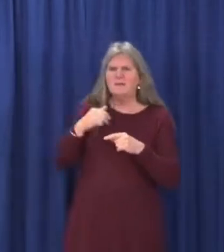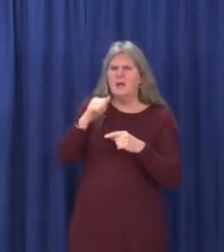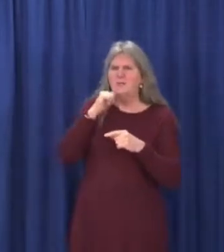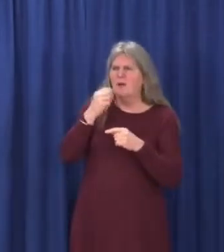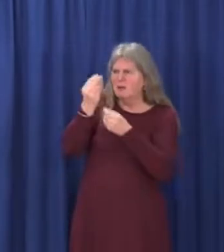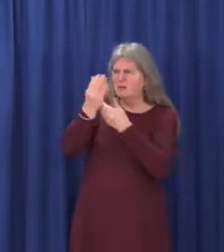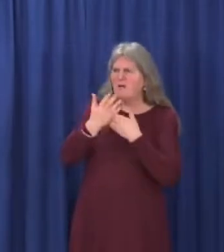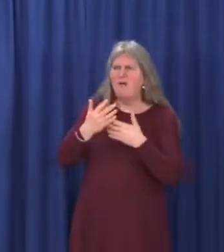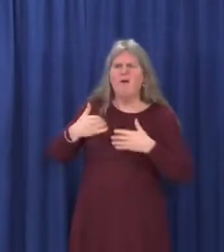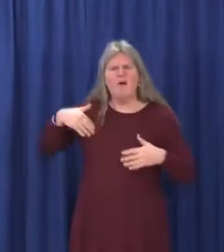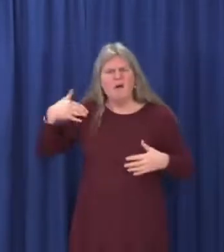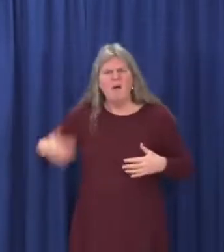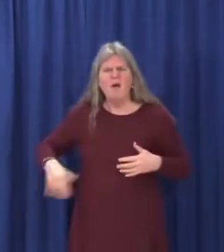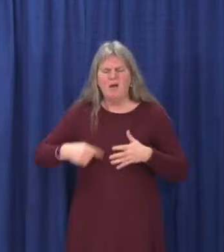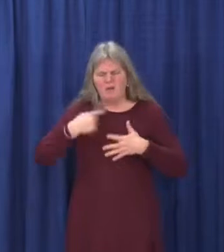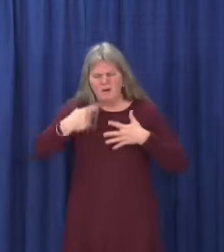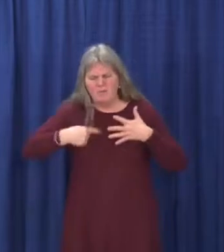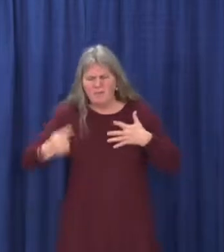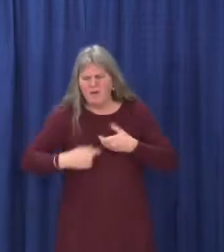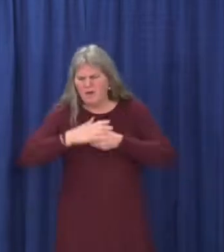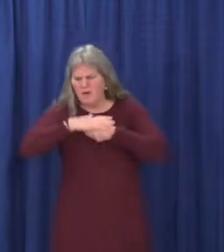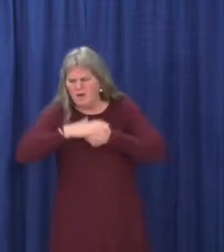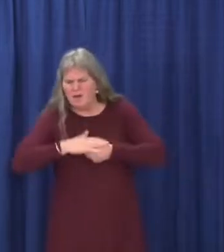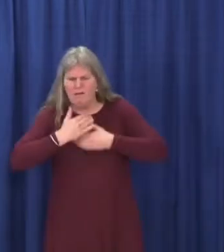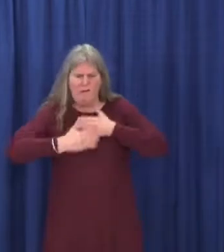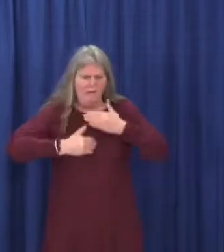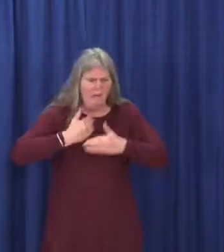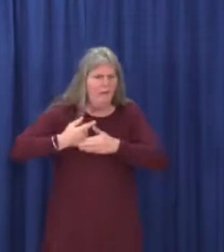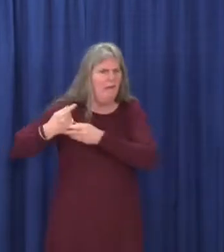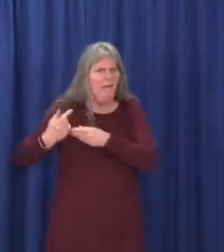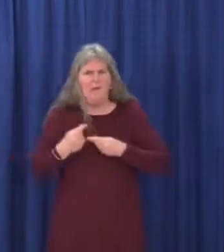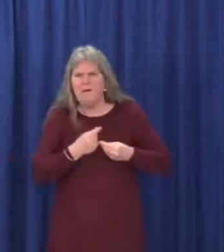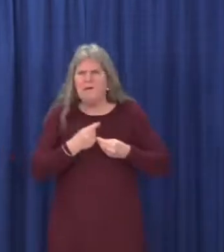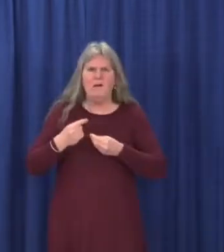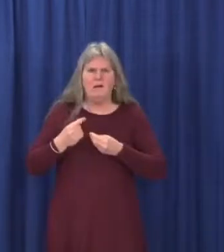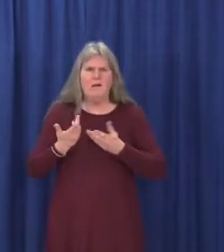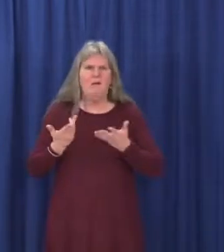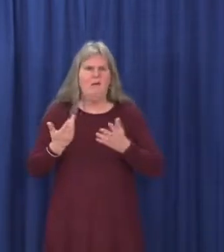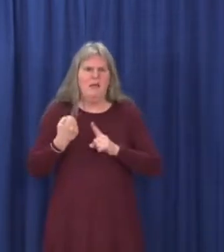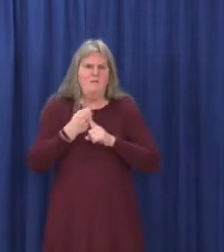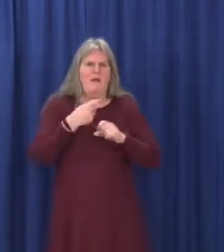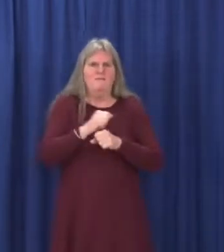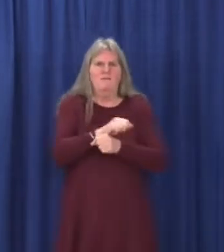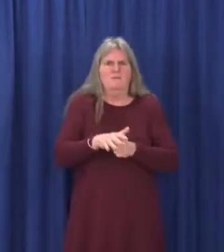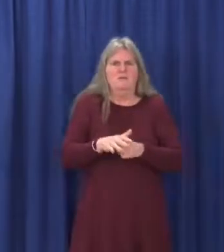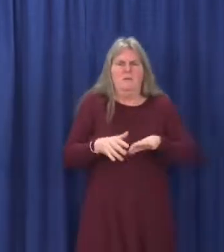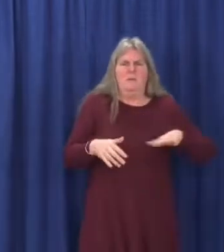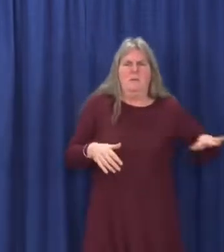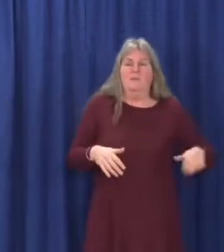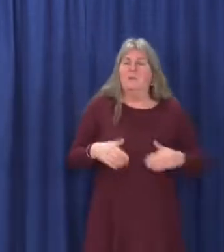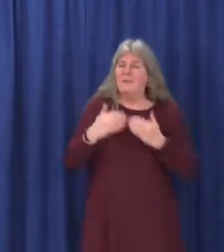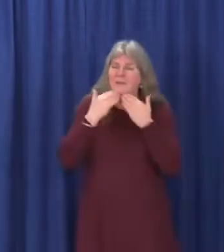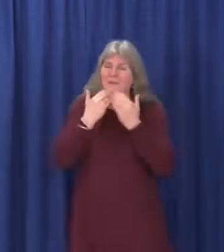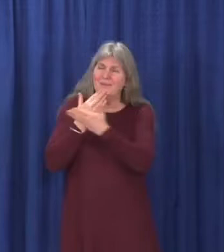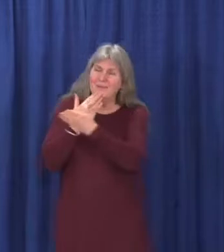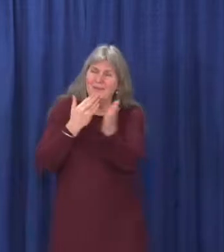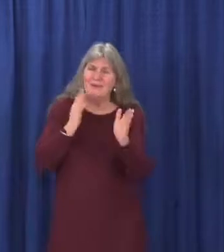are dealing with as we continue to navigate the Omicron wave. I want to thank them for their commitment to upholding these